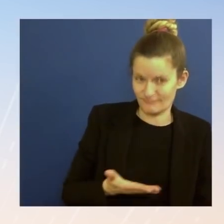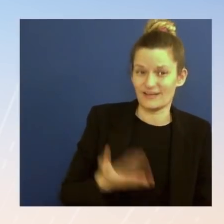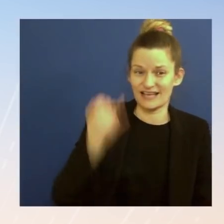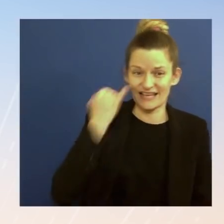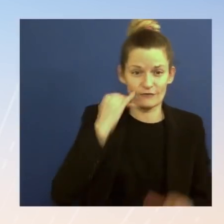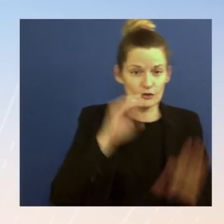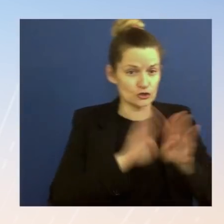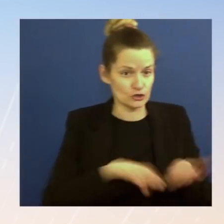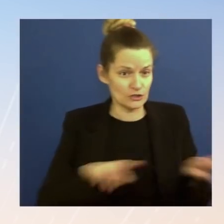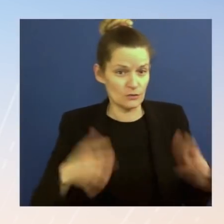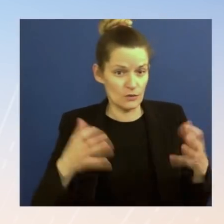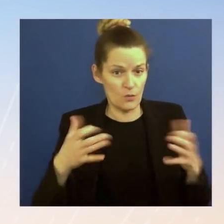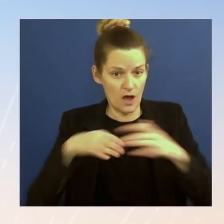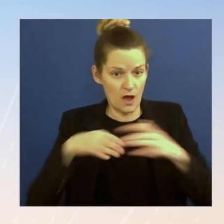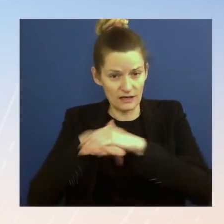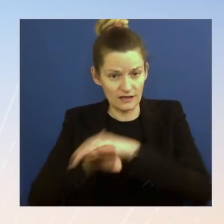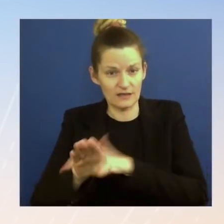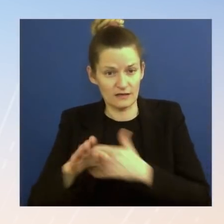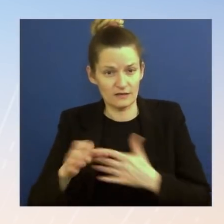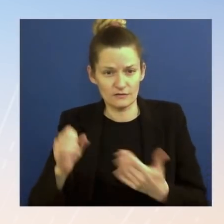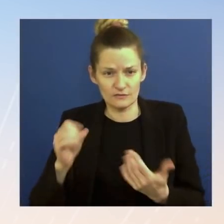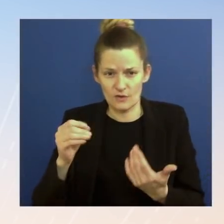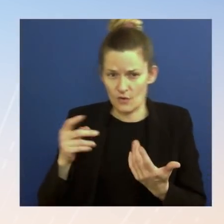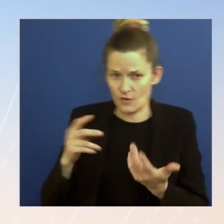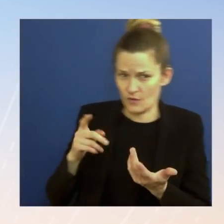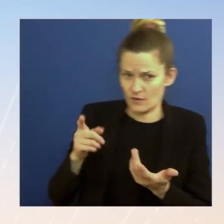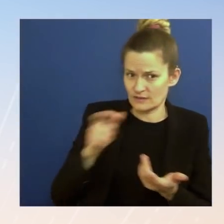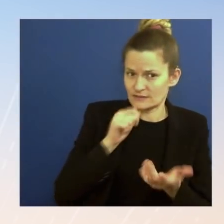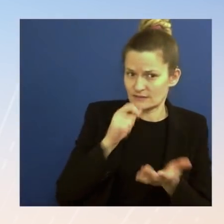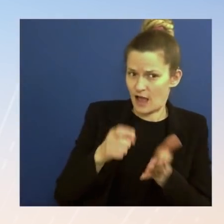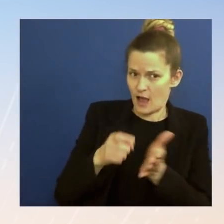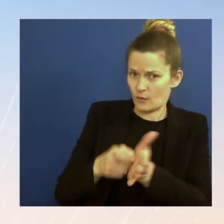I mean, as you've noted, the CDC makes determinations about Title 42.